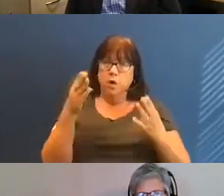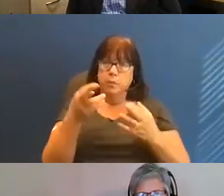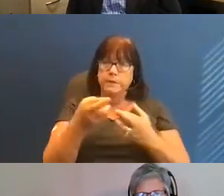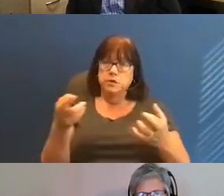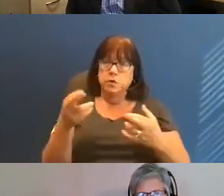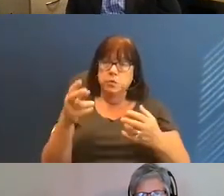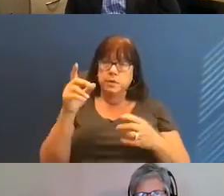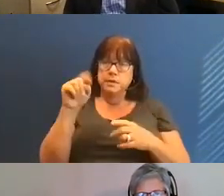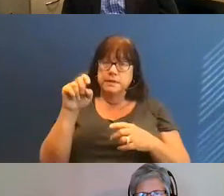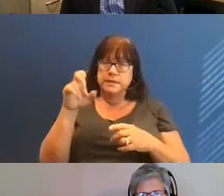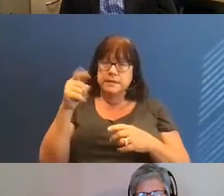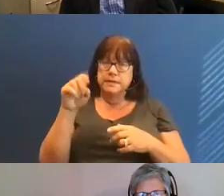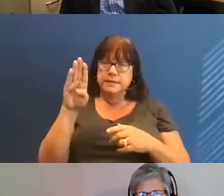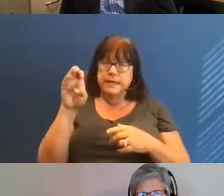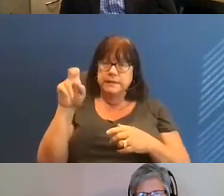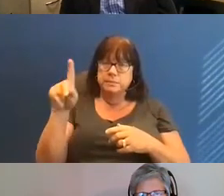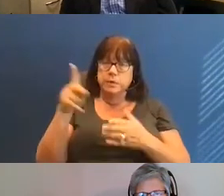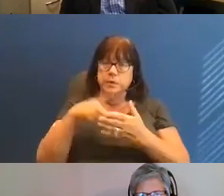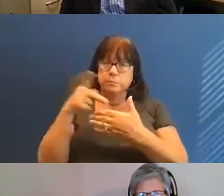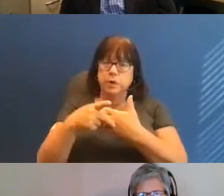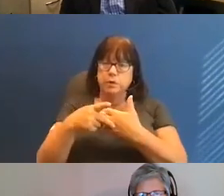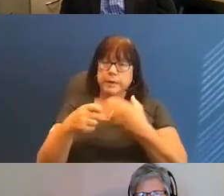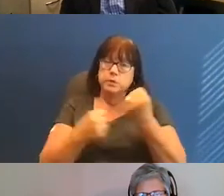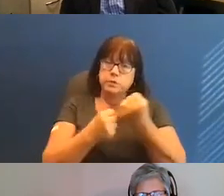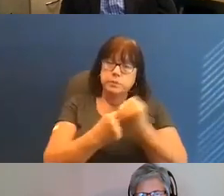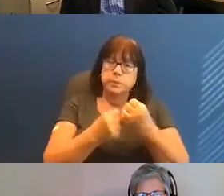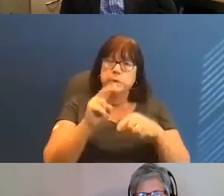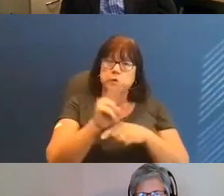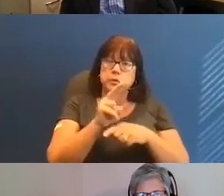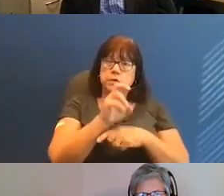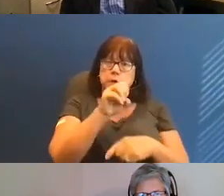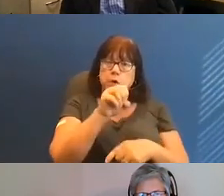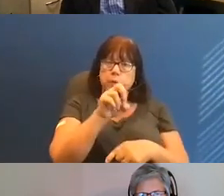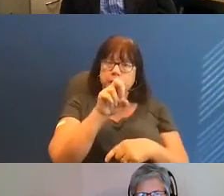further use of OER on our campus. The grant initiative initiative is based in FCAET, we're